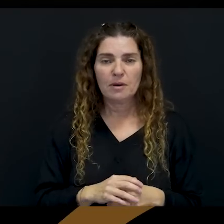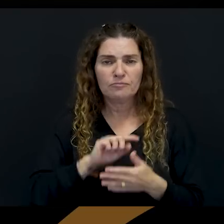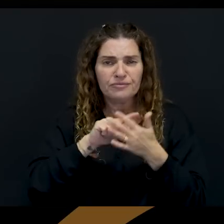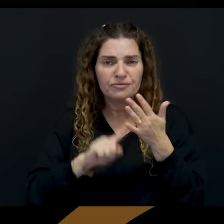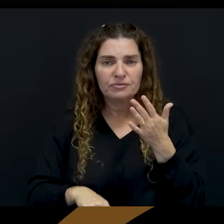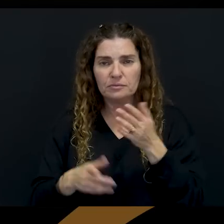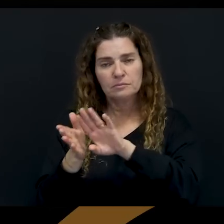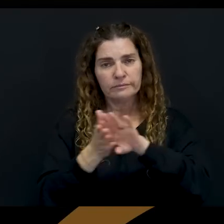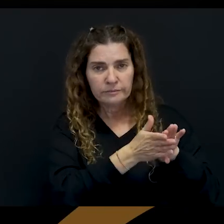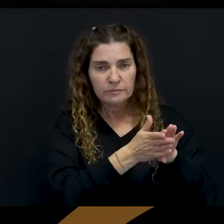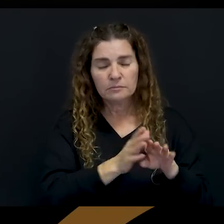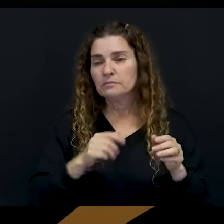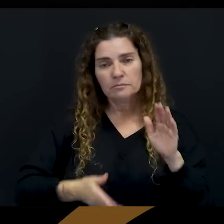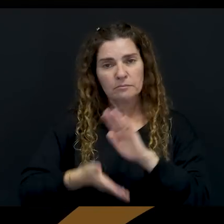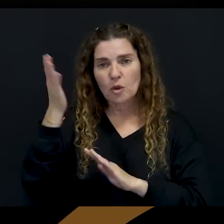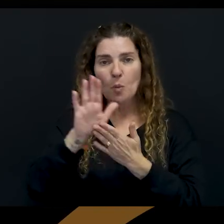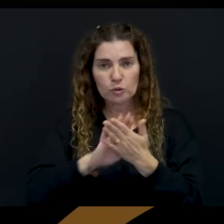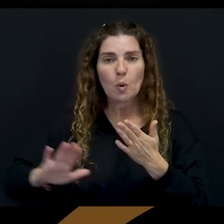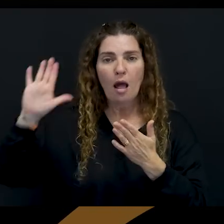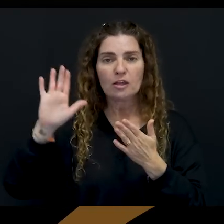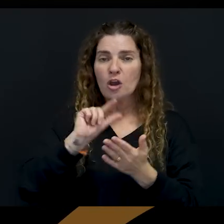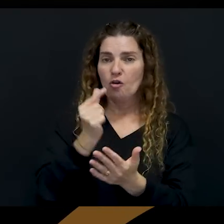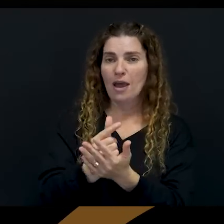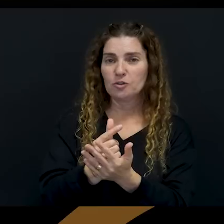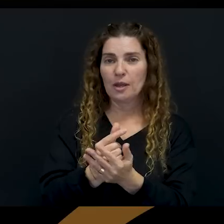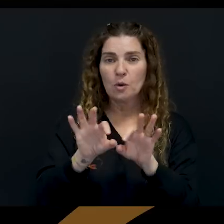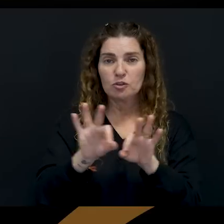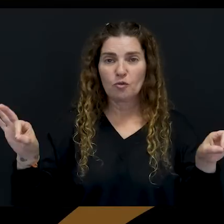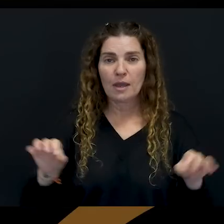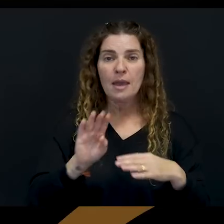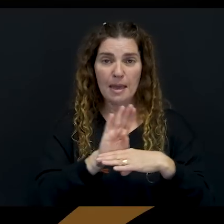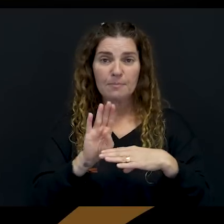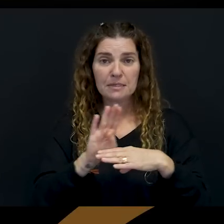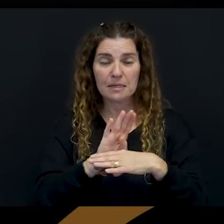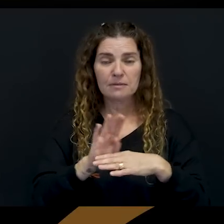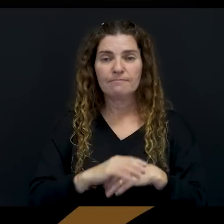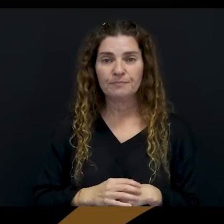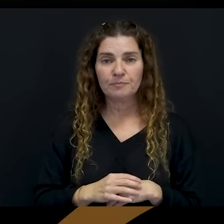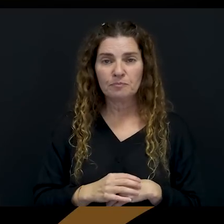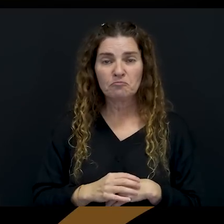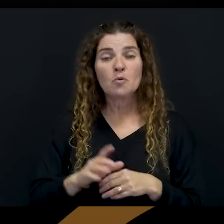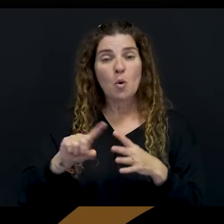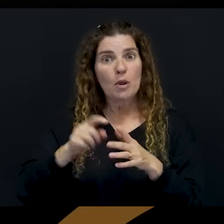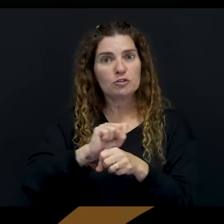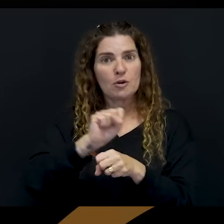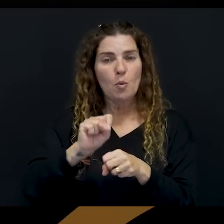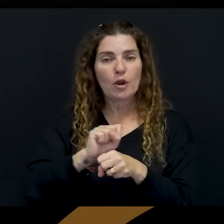I went away to college and I graduated with a degree in business. Now, early in my career, I worked at a pharmaceutical company,